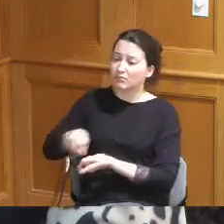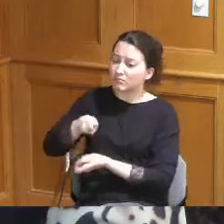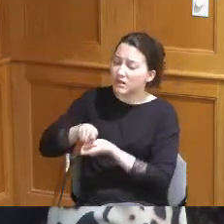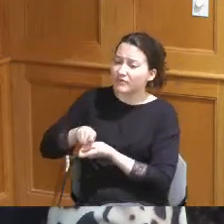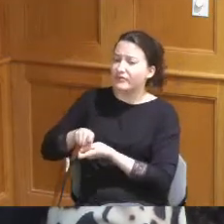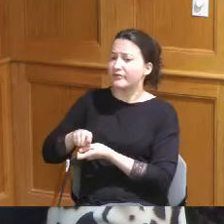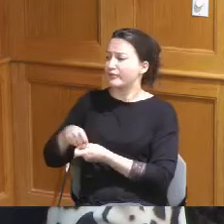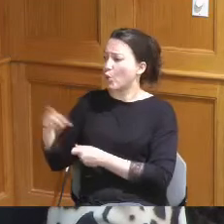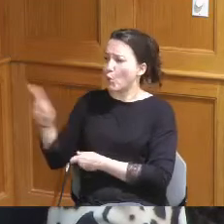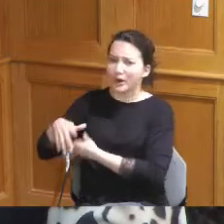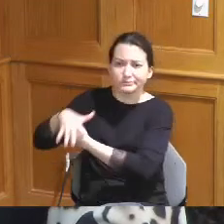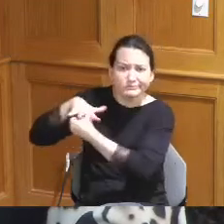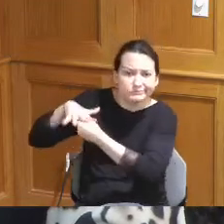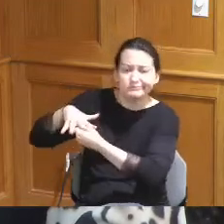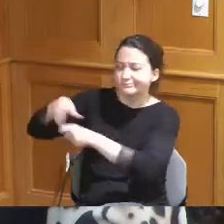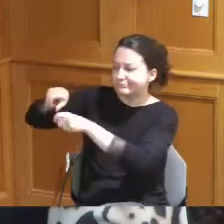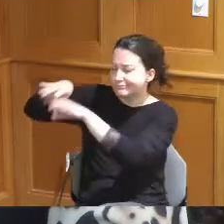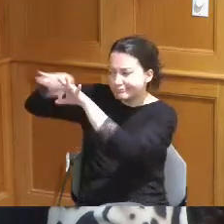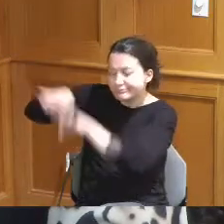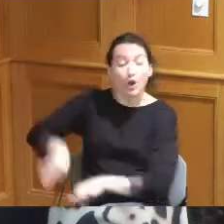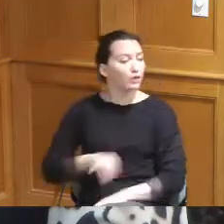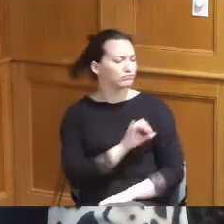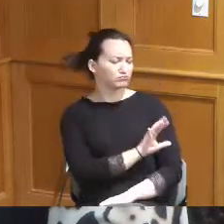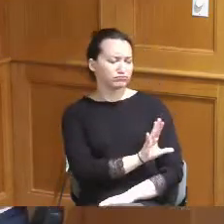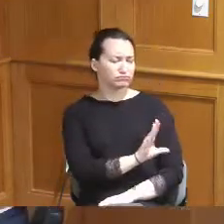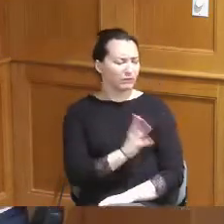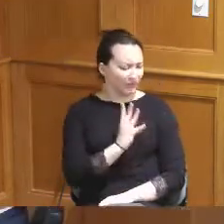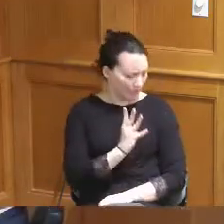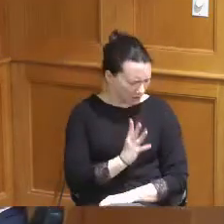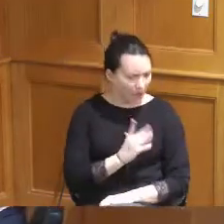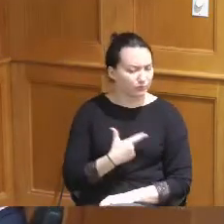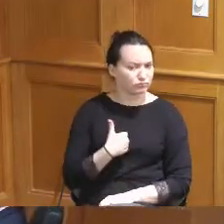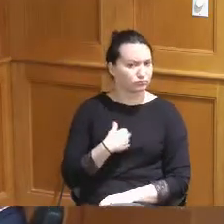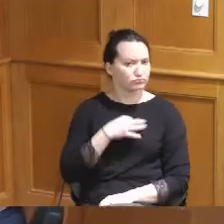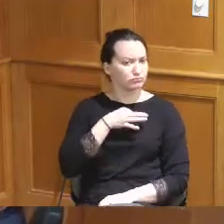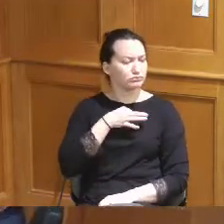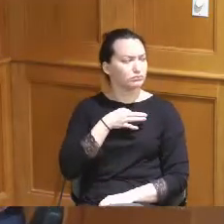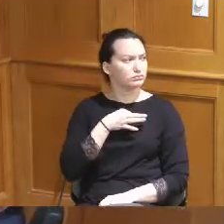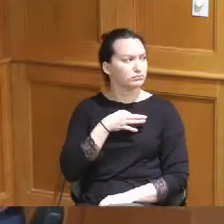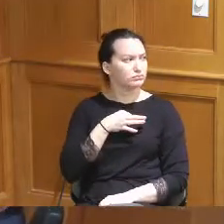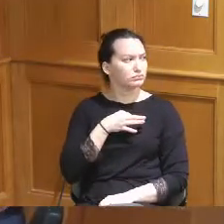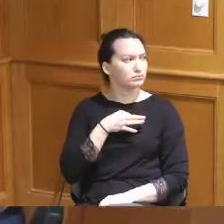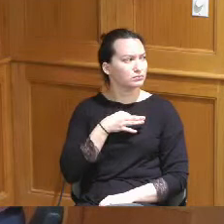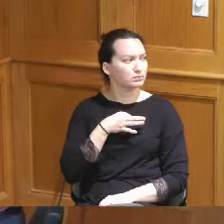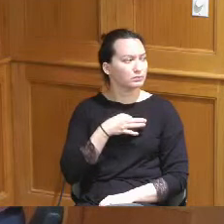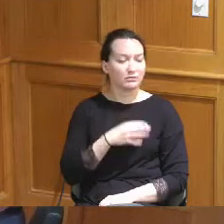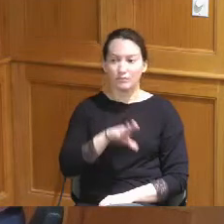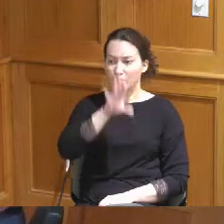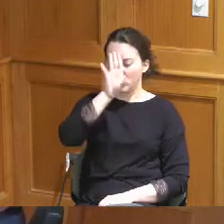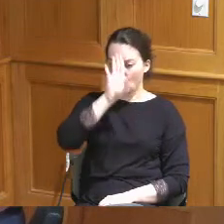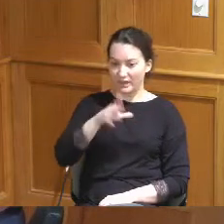of where those groups are yeah so I appreciate that I'm just saying I know when I was not the